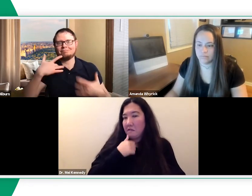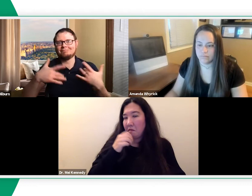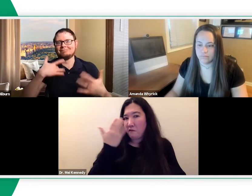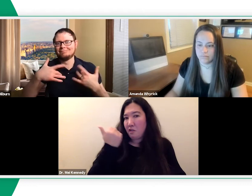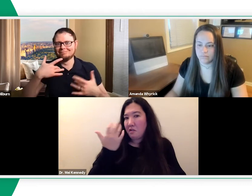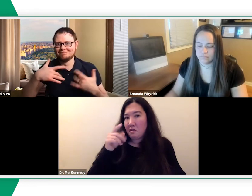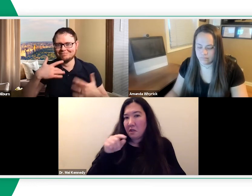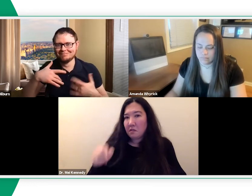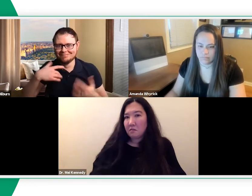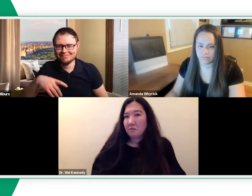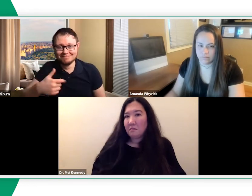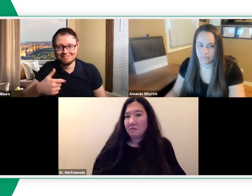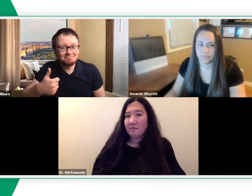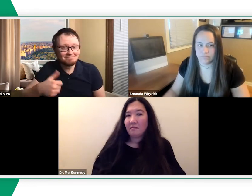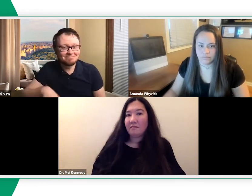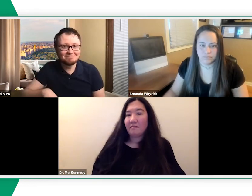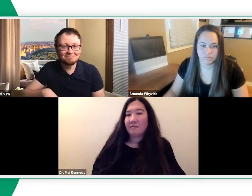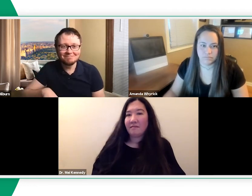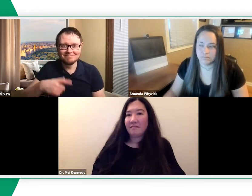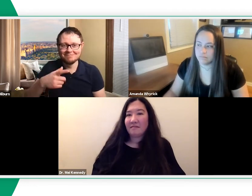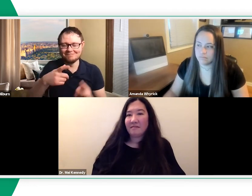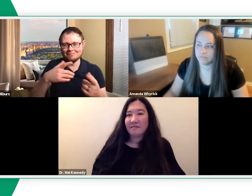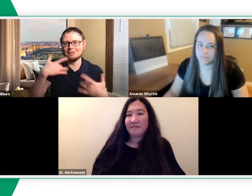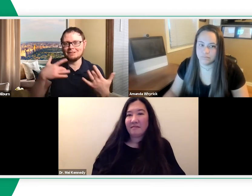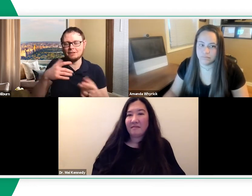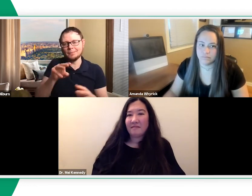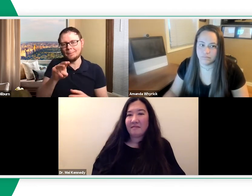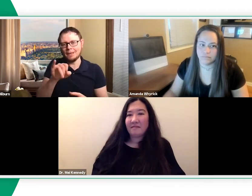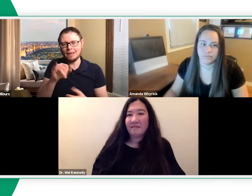I hope I didn't forget anything.